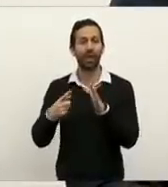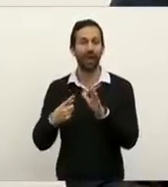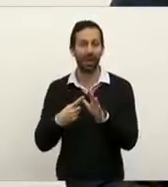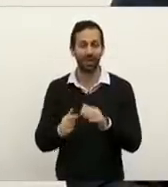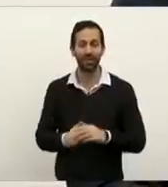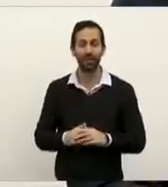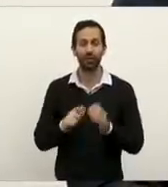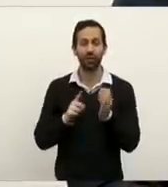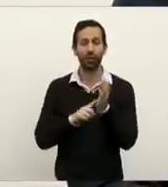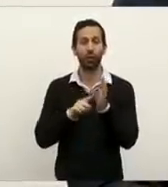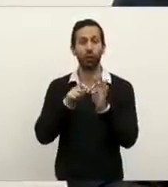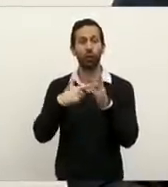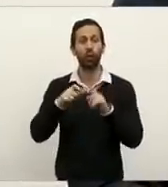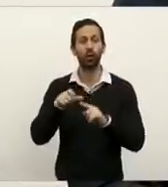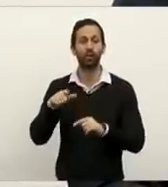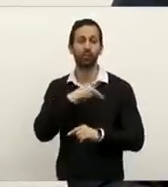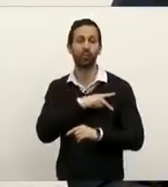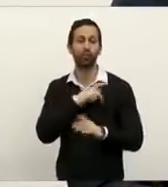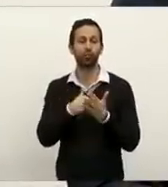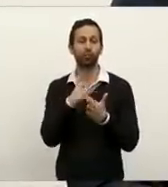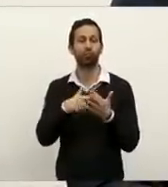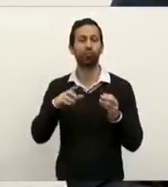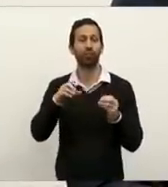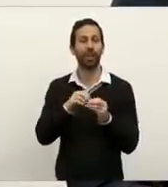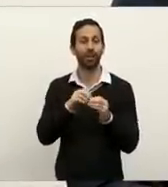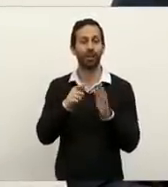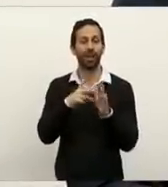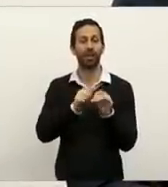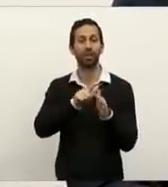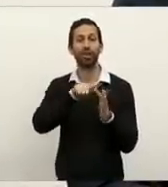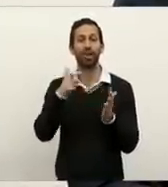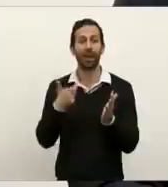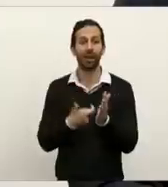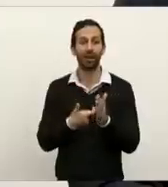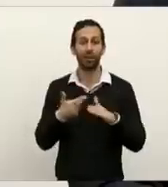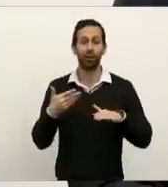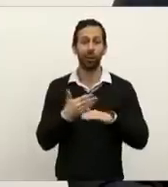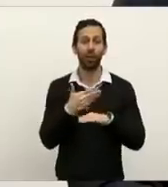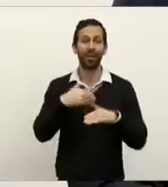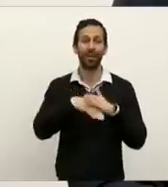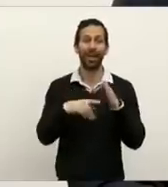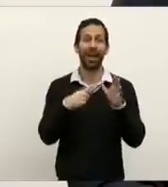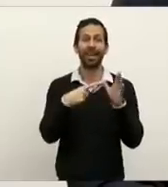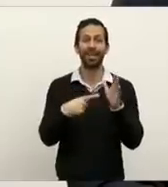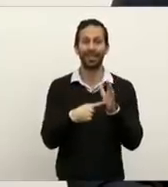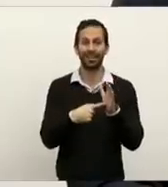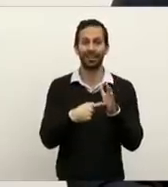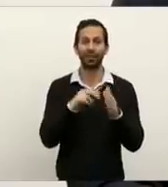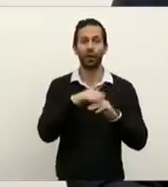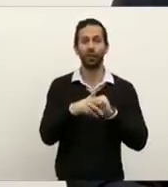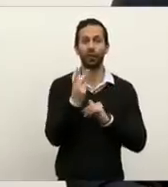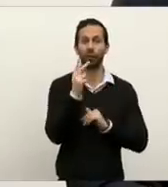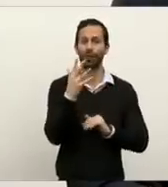Lloyd is a professional rehabilitation engineer who's been working in AT for over 25 years.